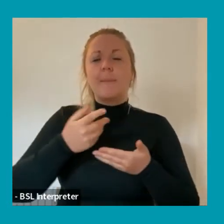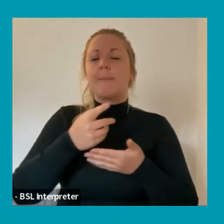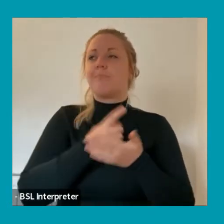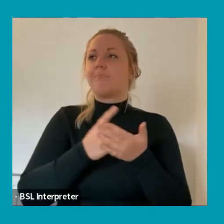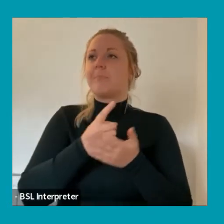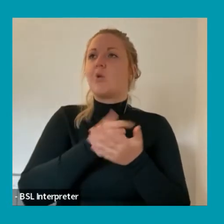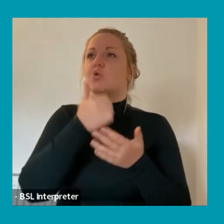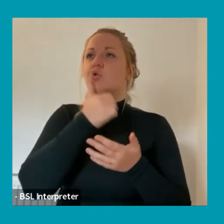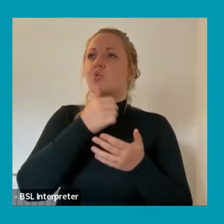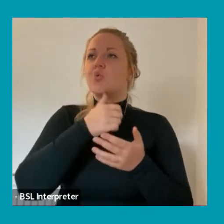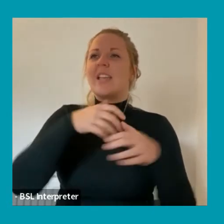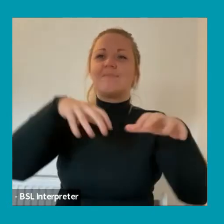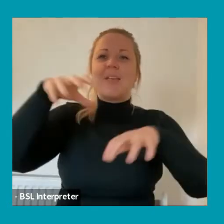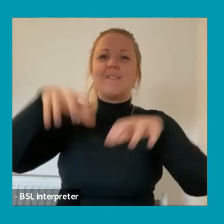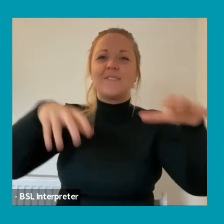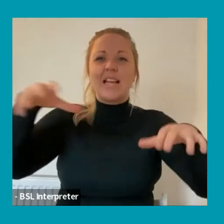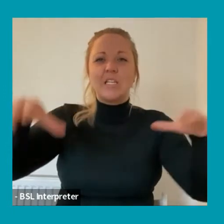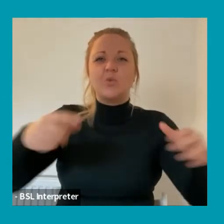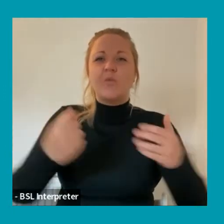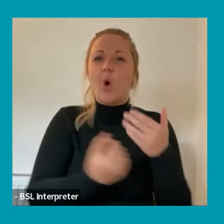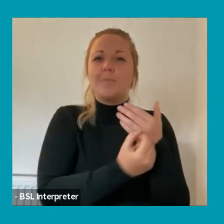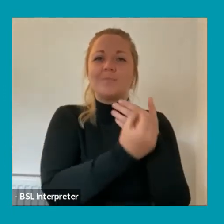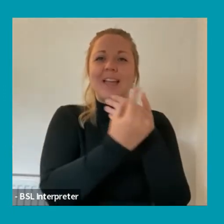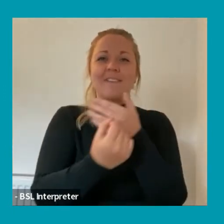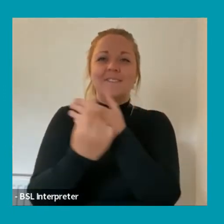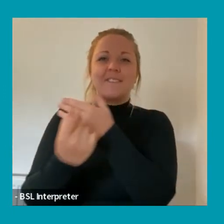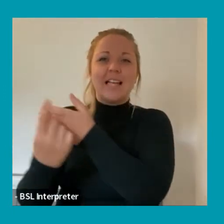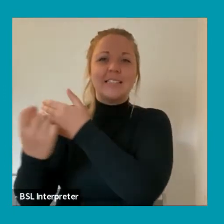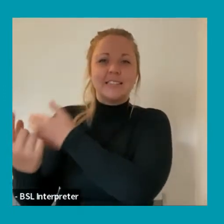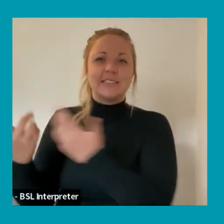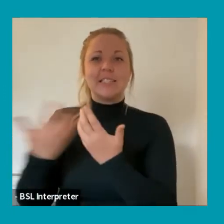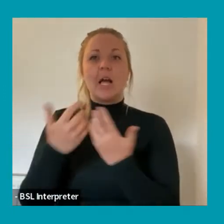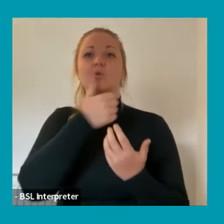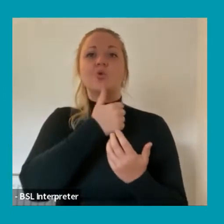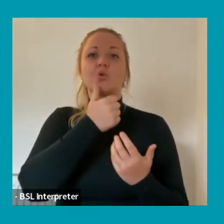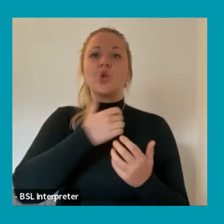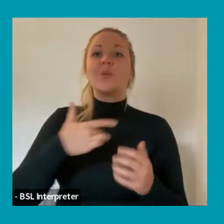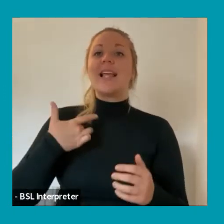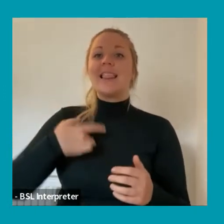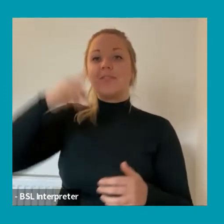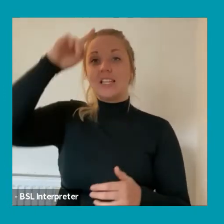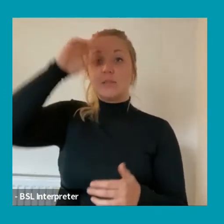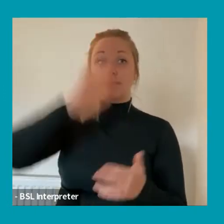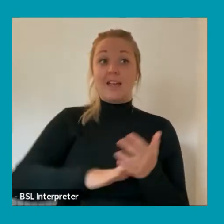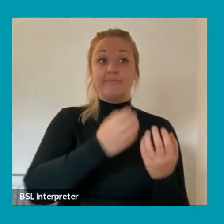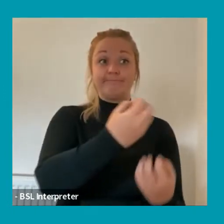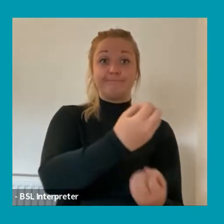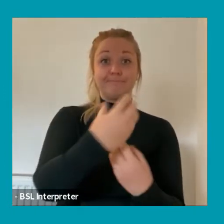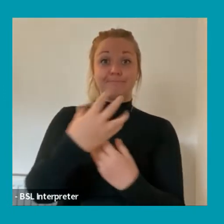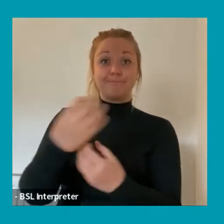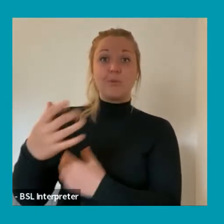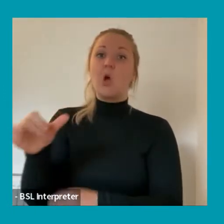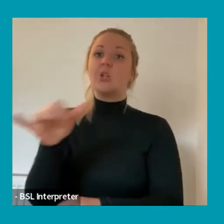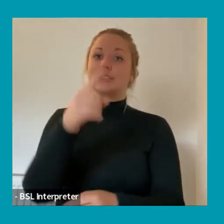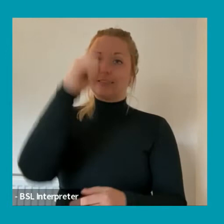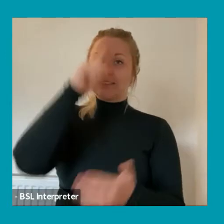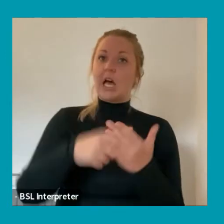And how you used lived experience to actually decide which venues to use. Could you talk us through that?